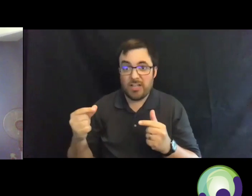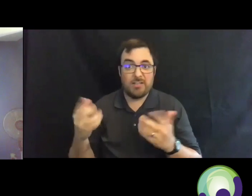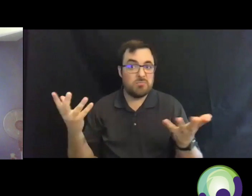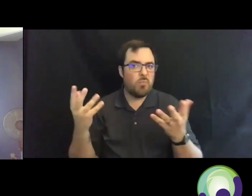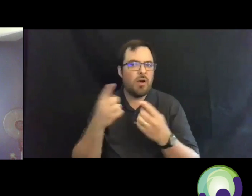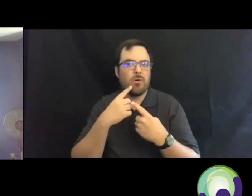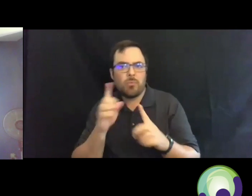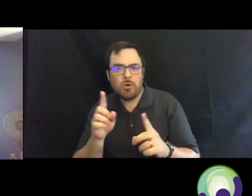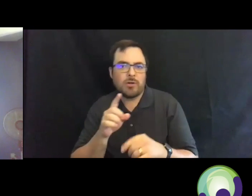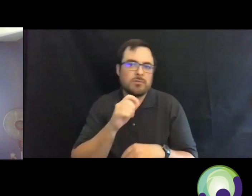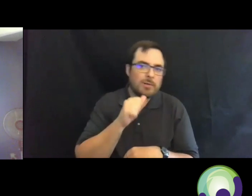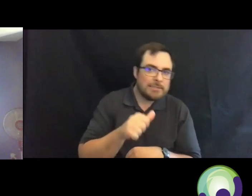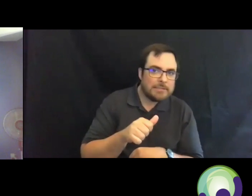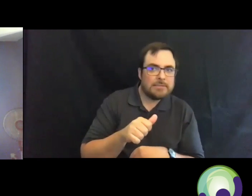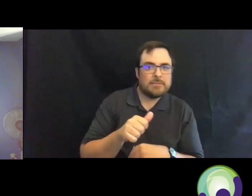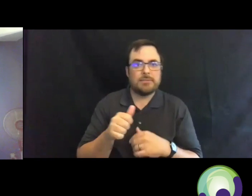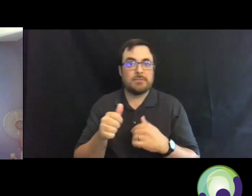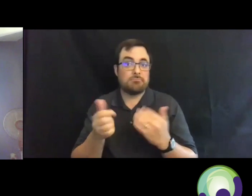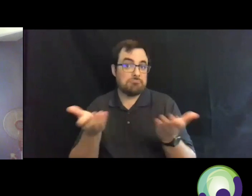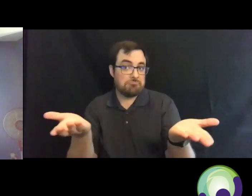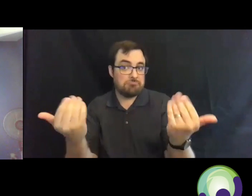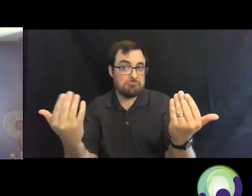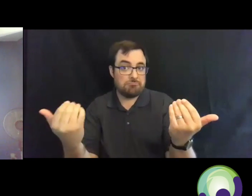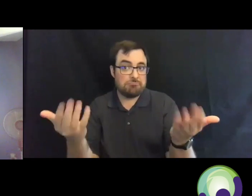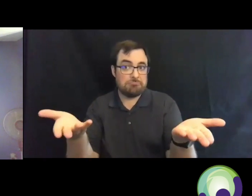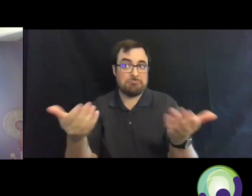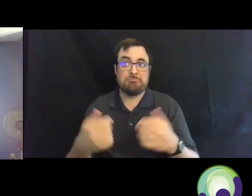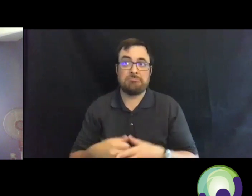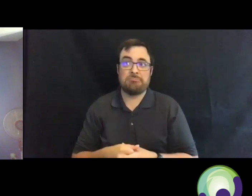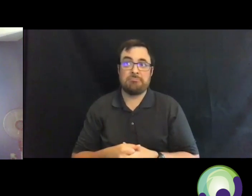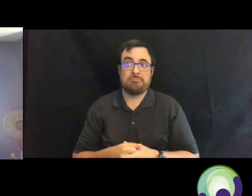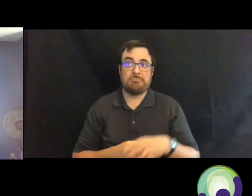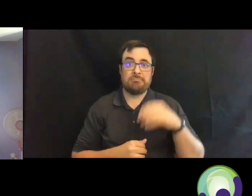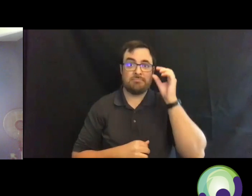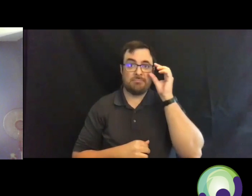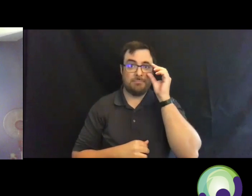you learned? What mistakes have you made so far? Since I did not do this during COVID.